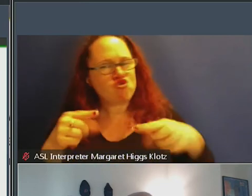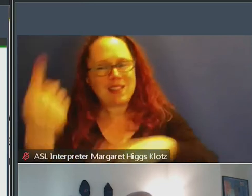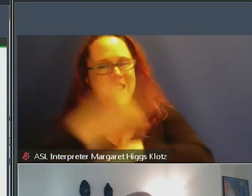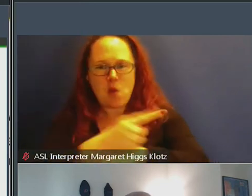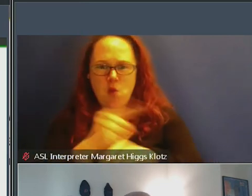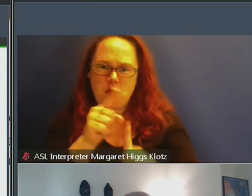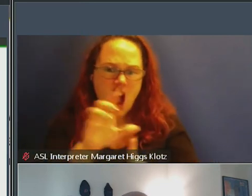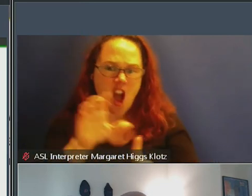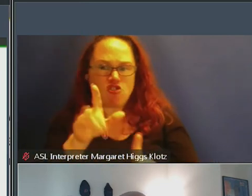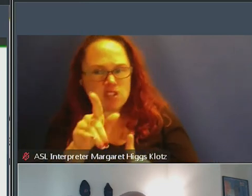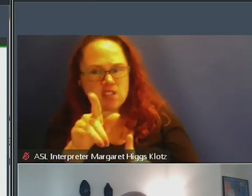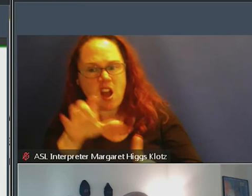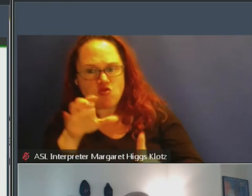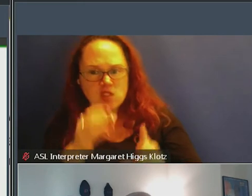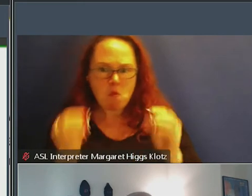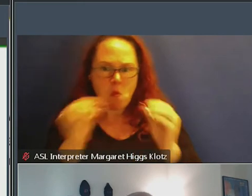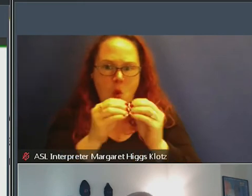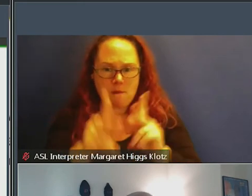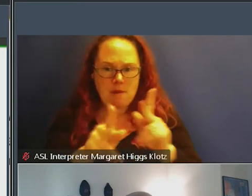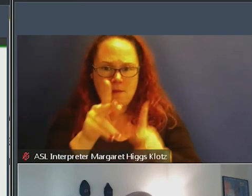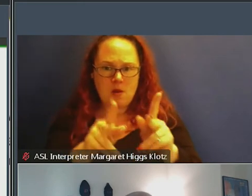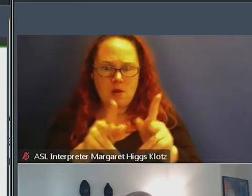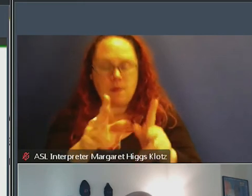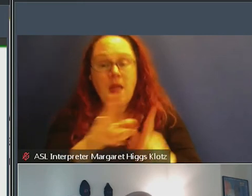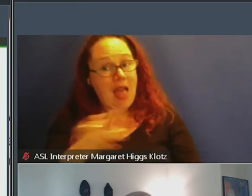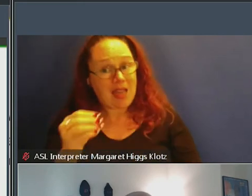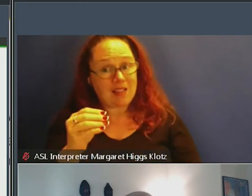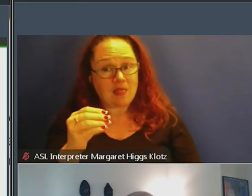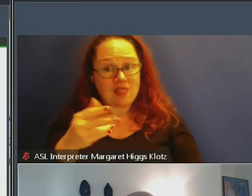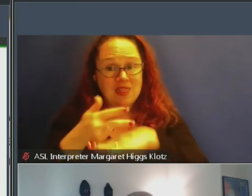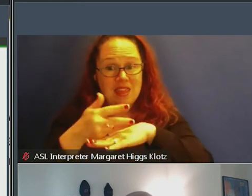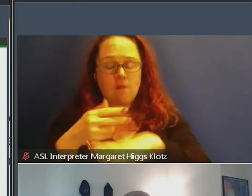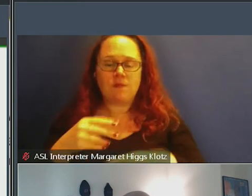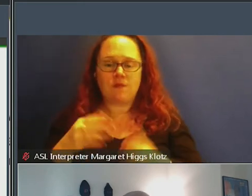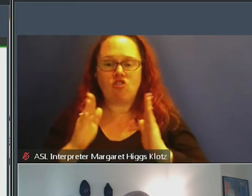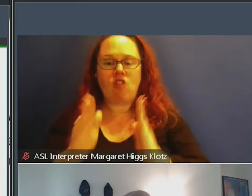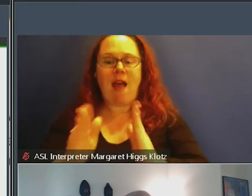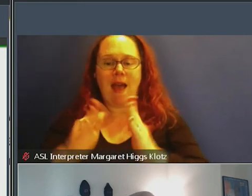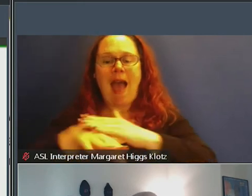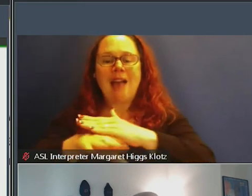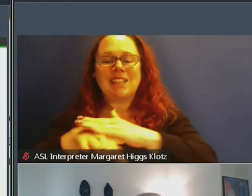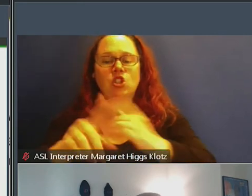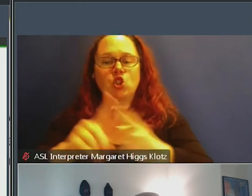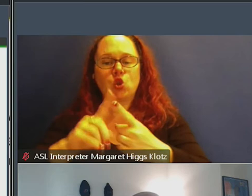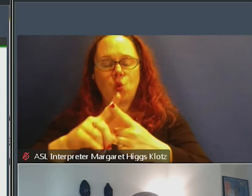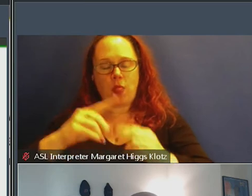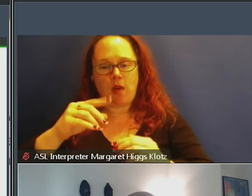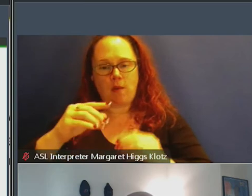there's only a right turn access to the facility off of Addison road. That means that all those hundreds of cars are going to have